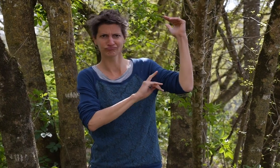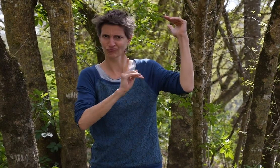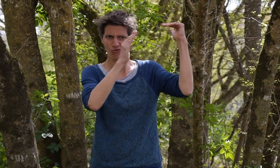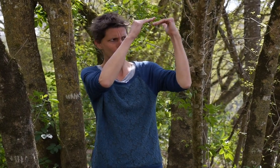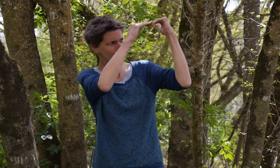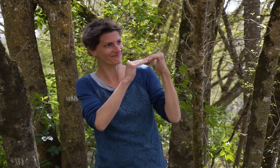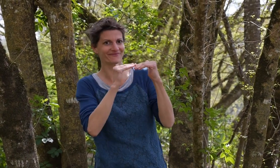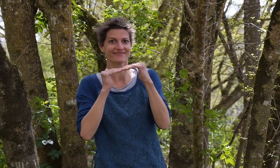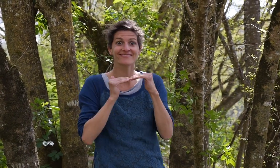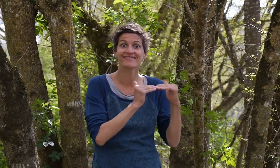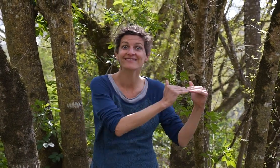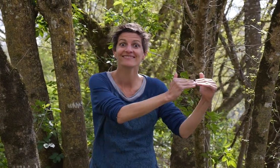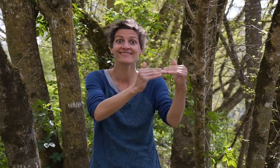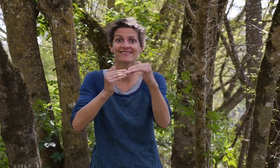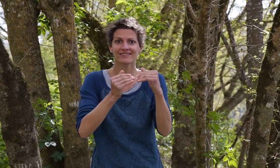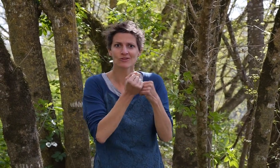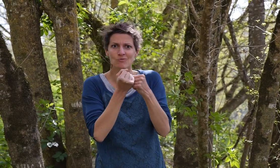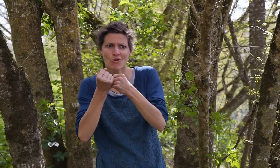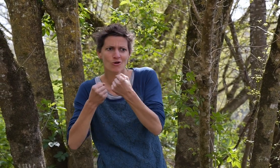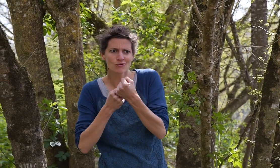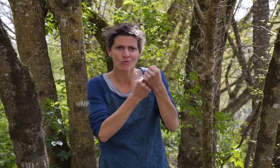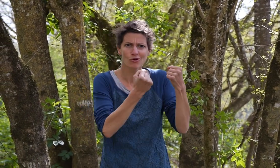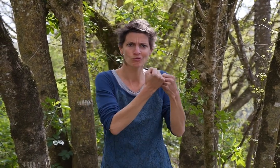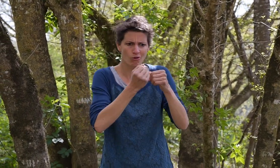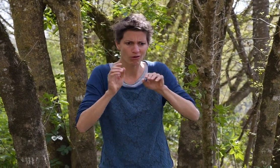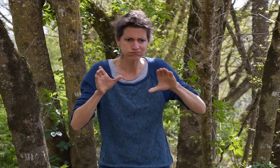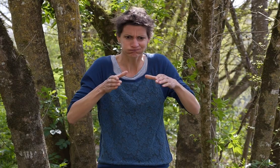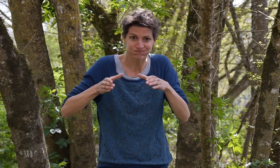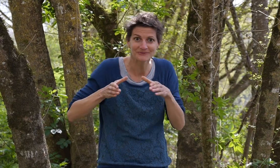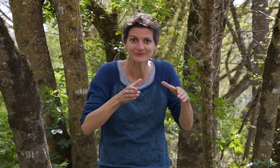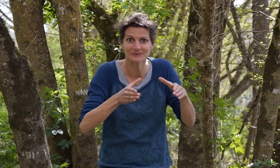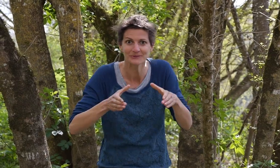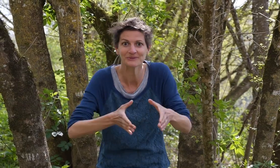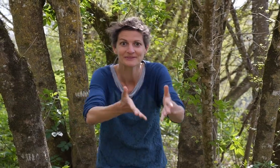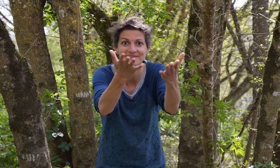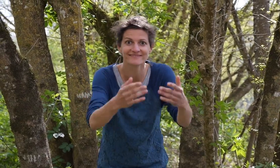We are all equal, supporting each other in our journey together !